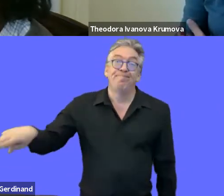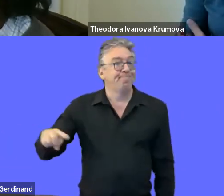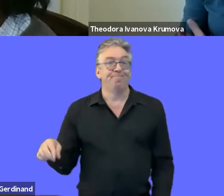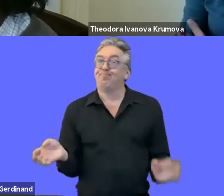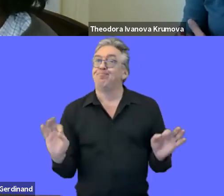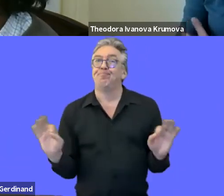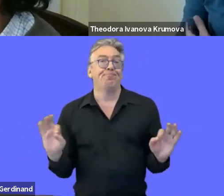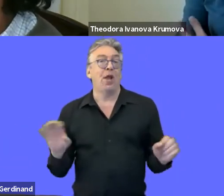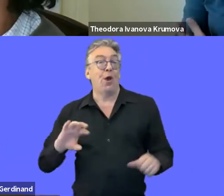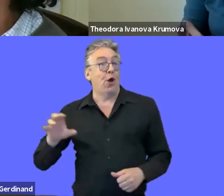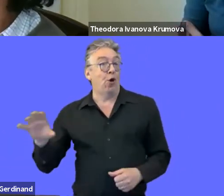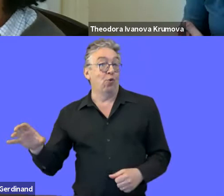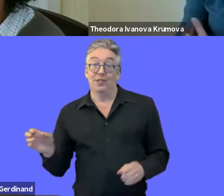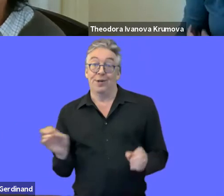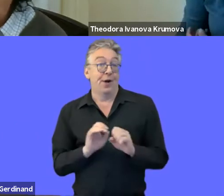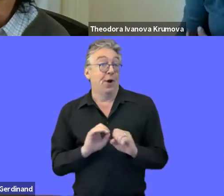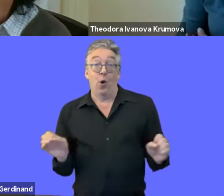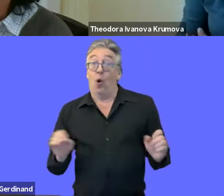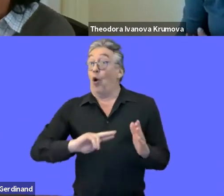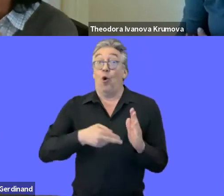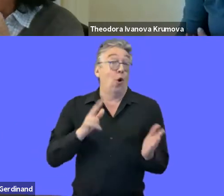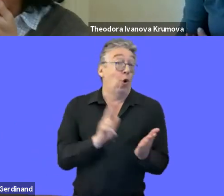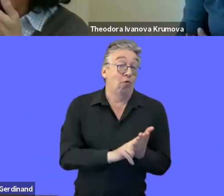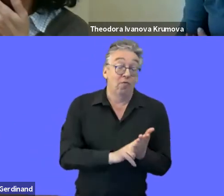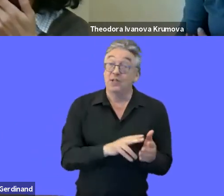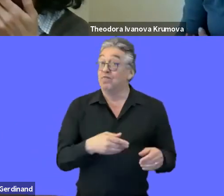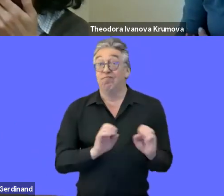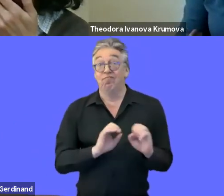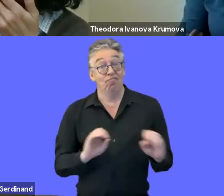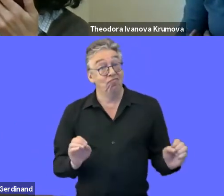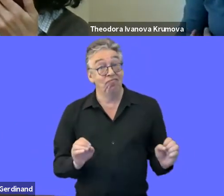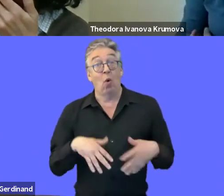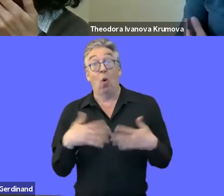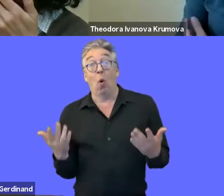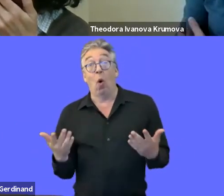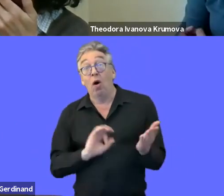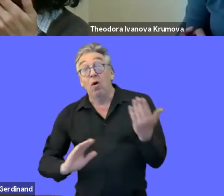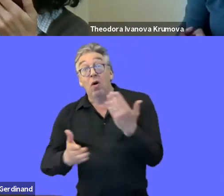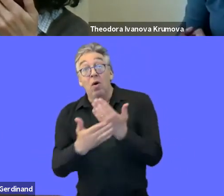the convention or the optional protocol and I can give examples of states